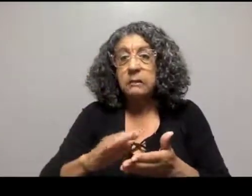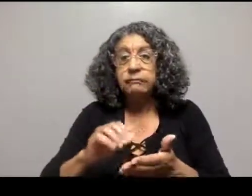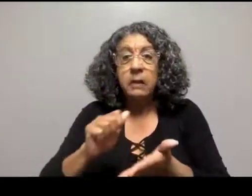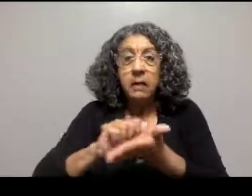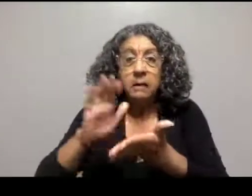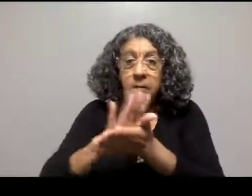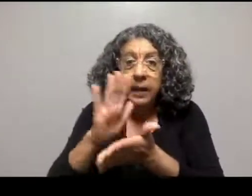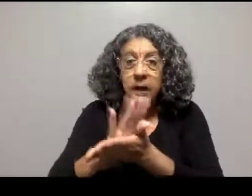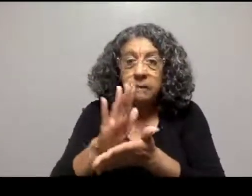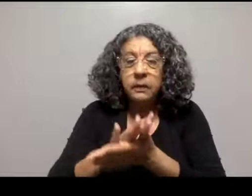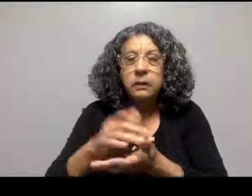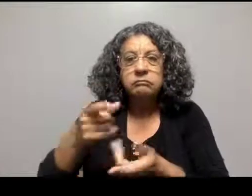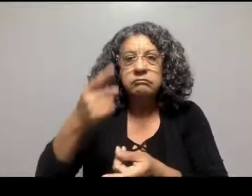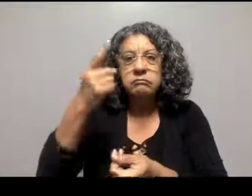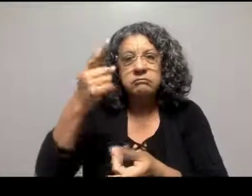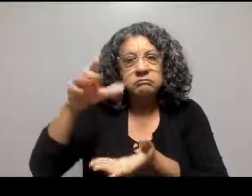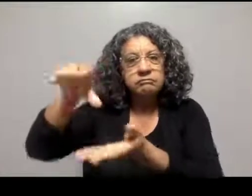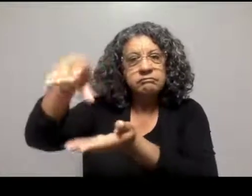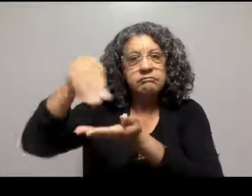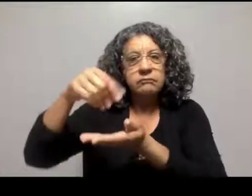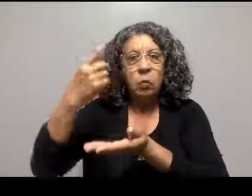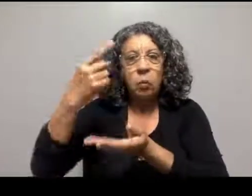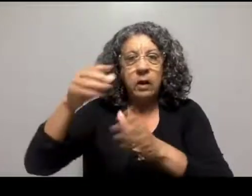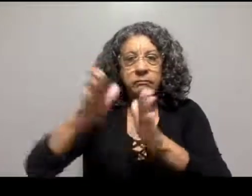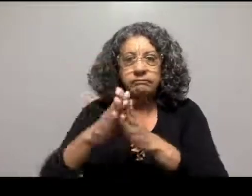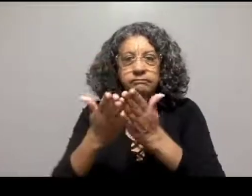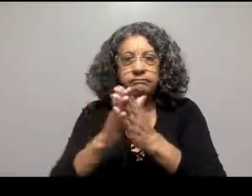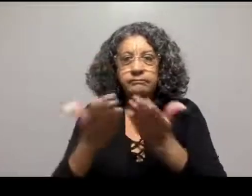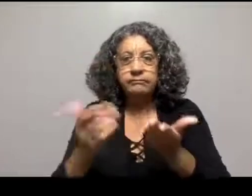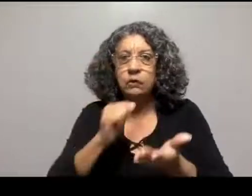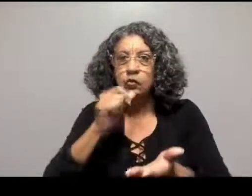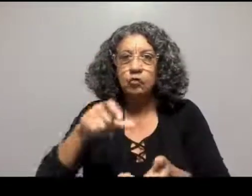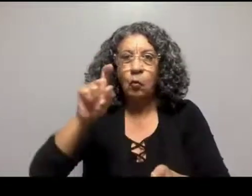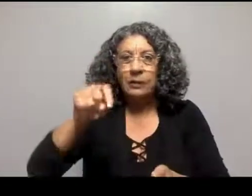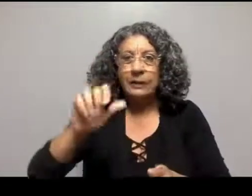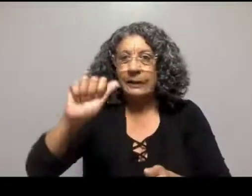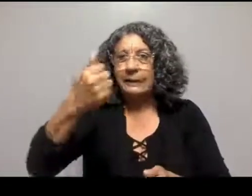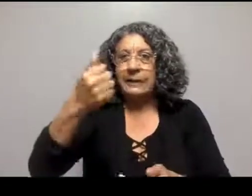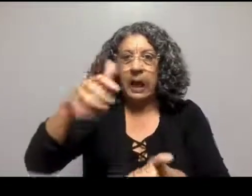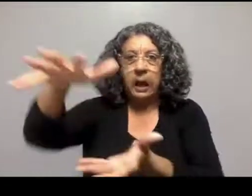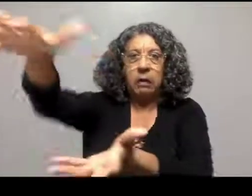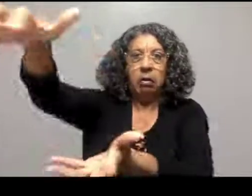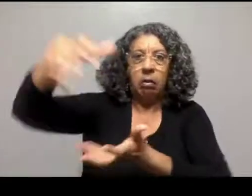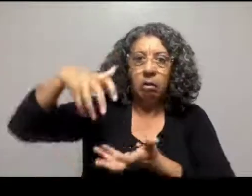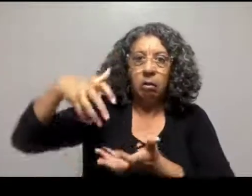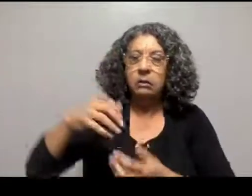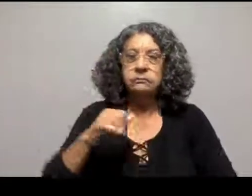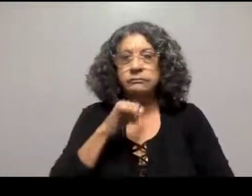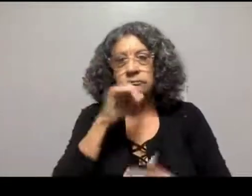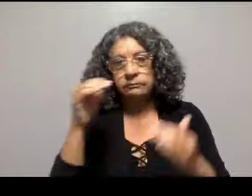If you need some paper takes a little bit like one notepad, not ten you don't need